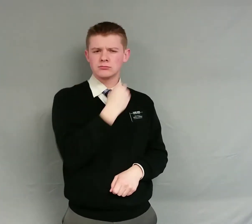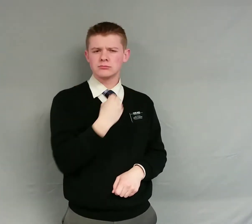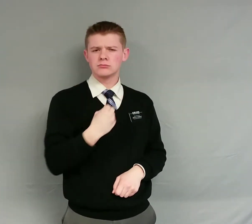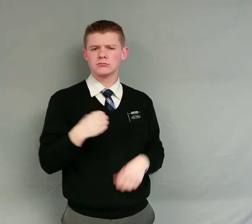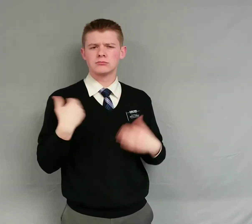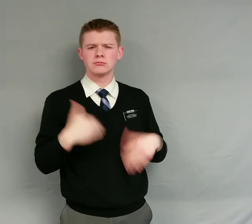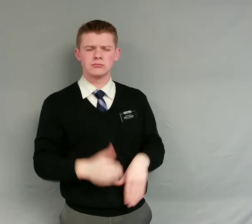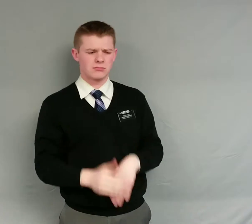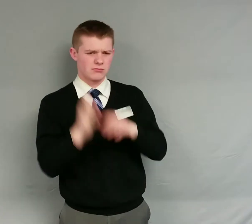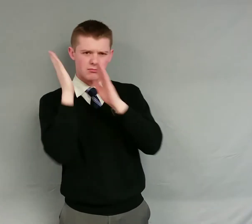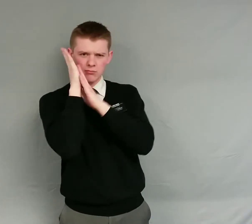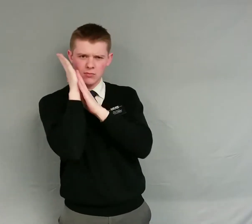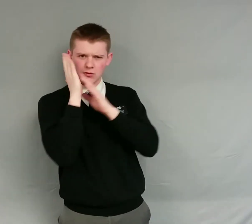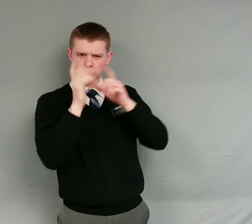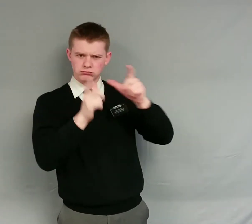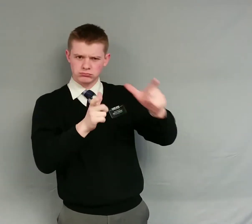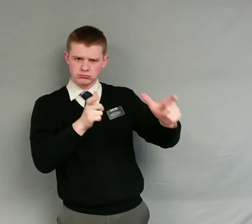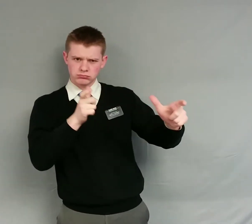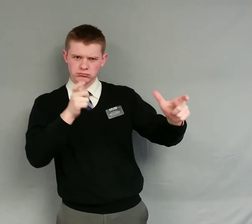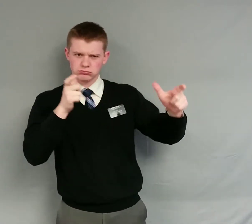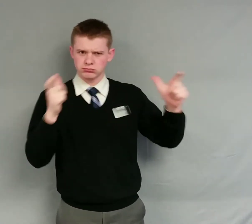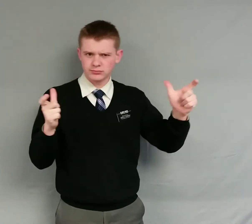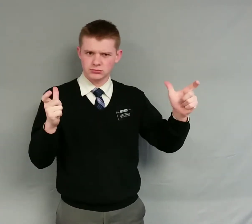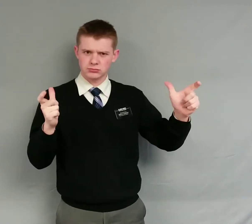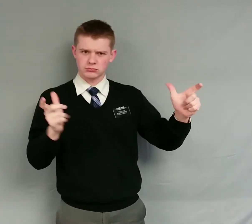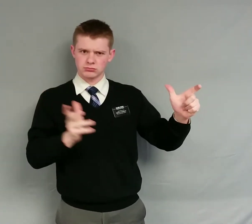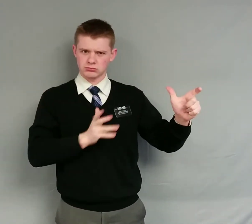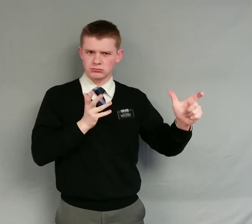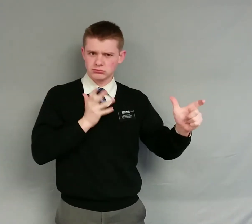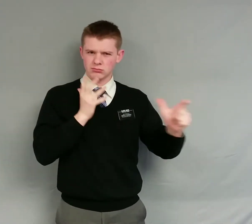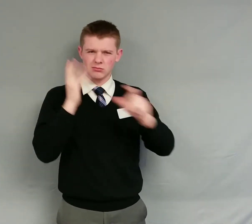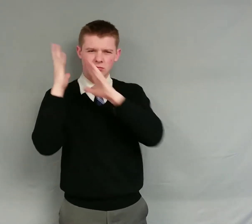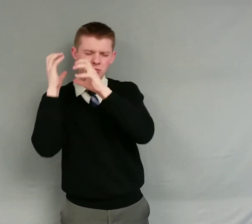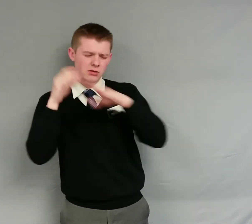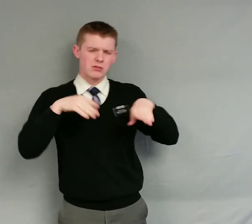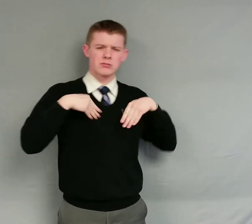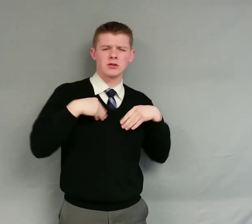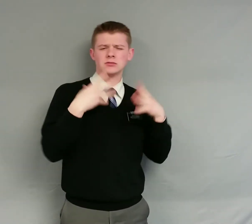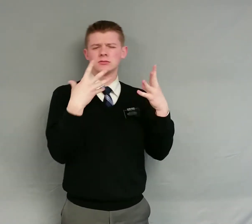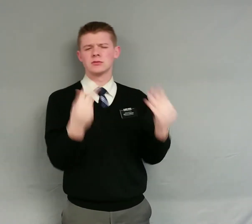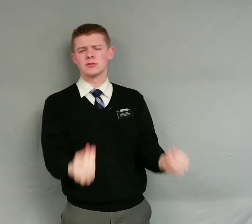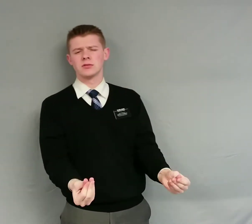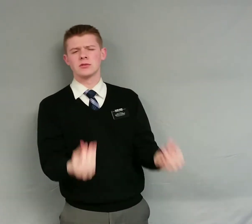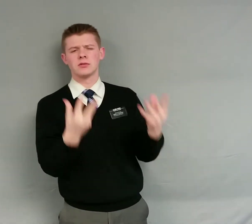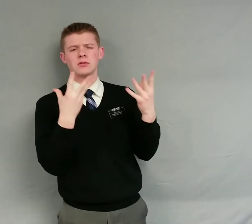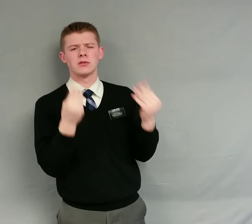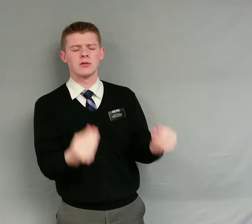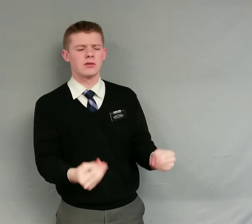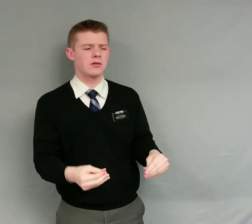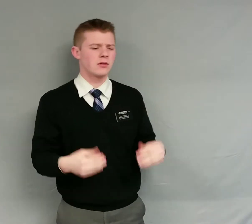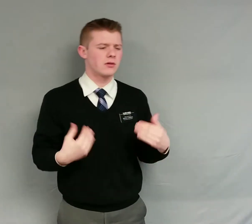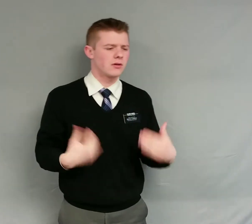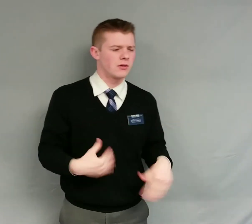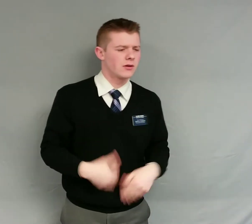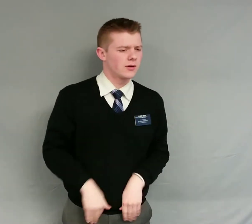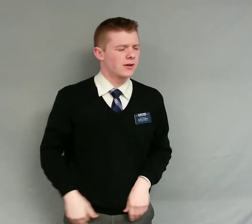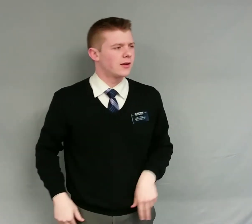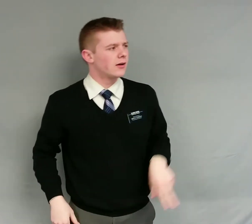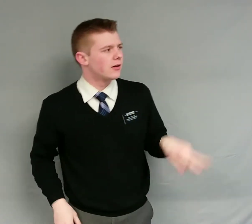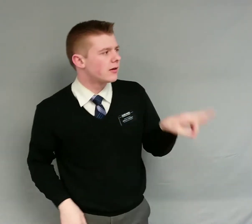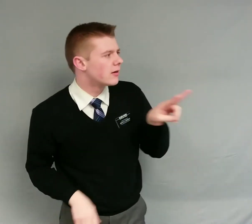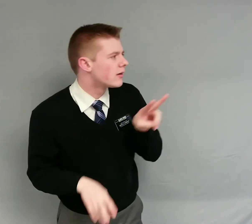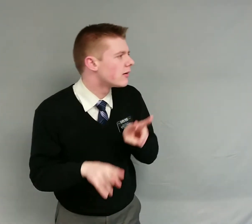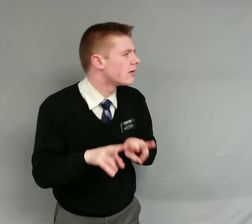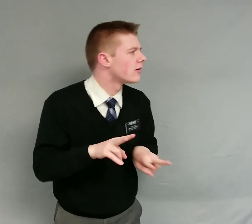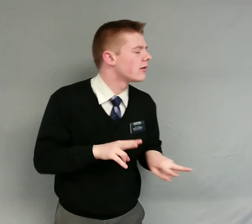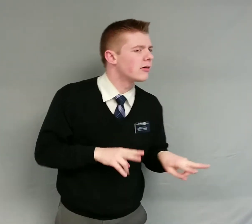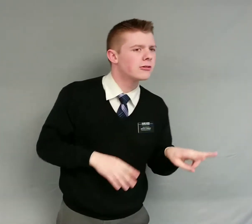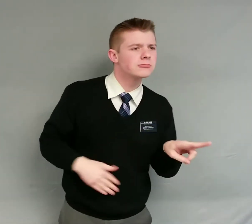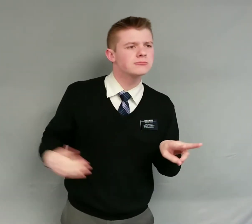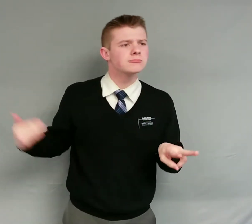They first noticed the large bed, accentuated with plush pillows and the softest of blankets. After looking around for a moment,